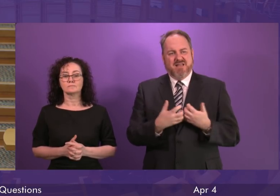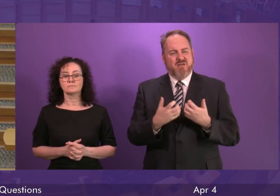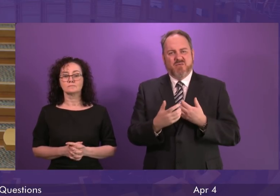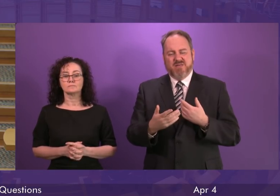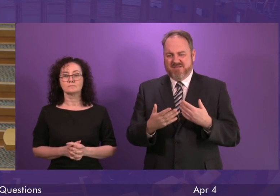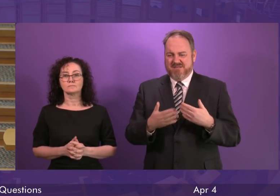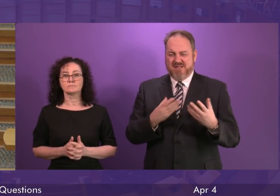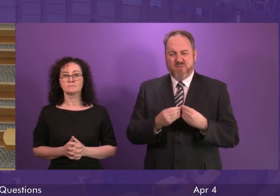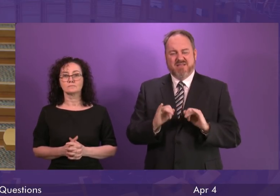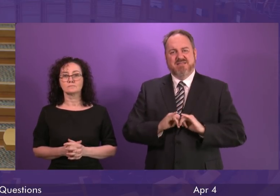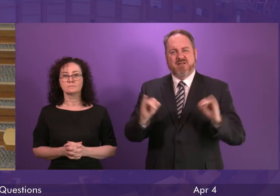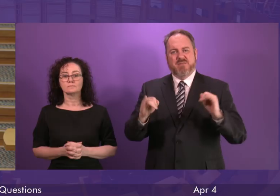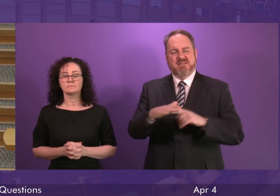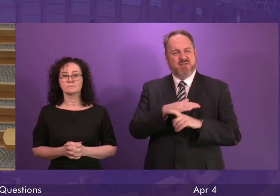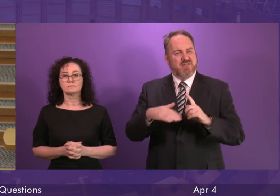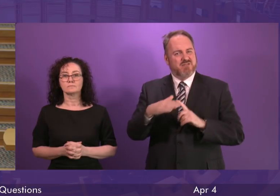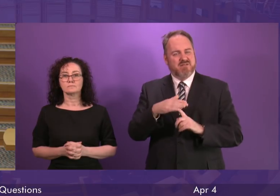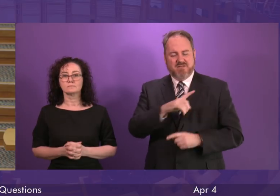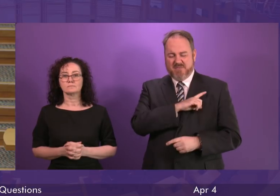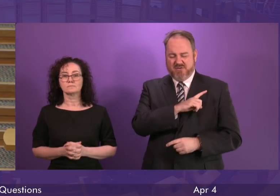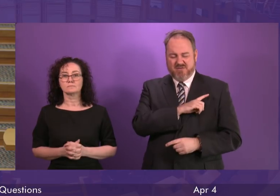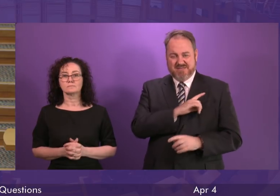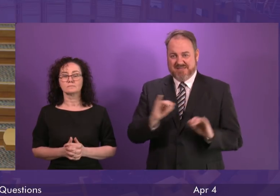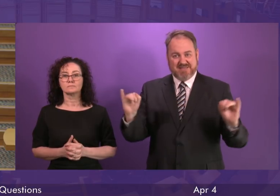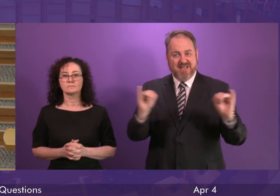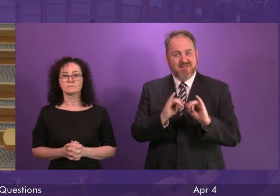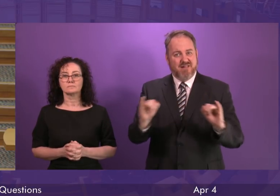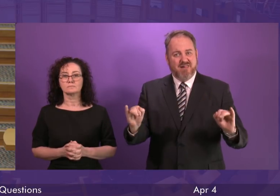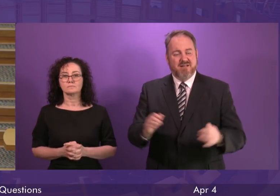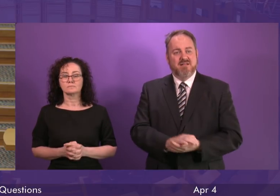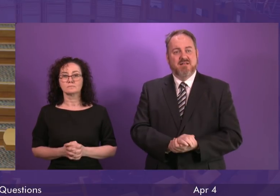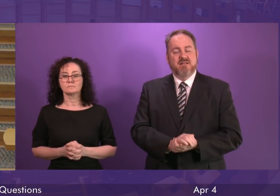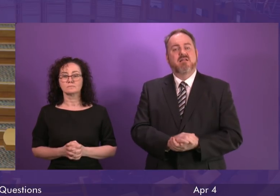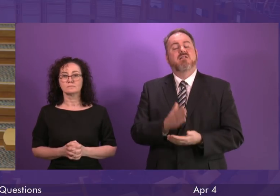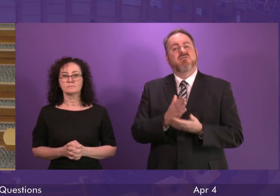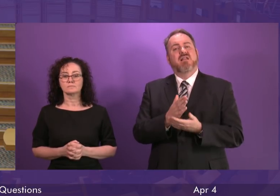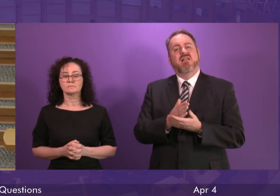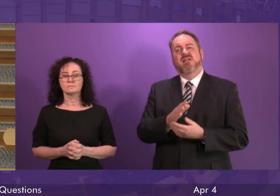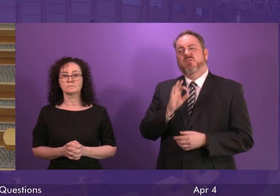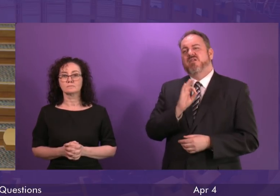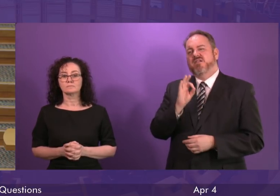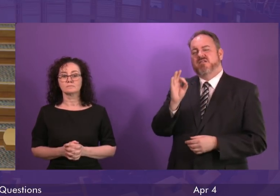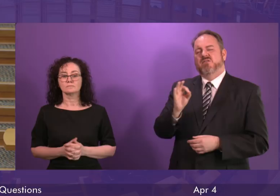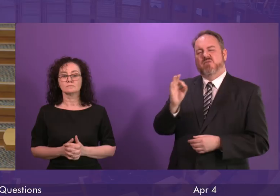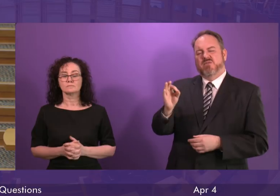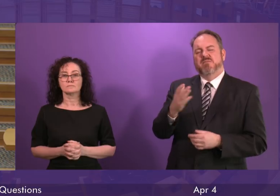I know that there is a lot of on-going work, but will the First Minister keep in play recommendation